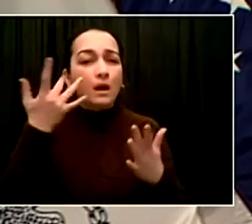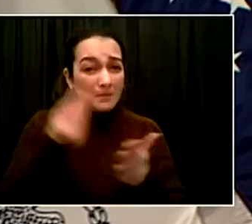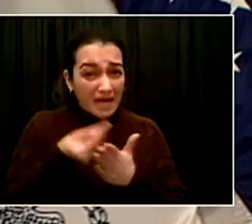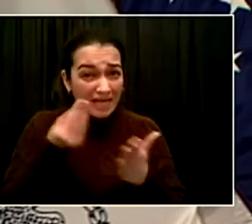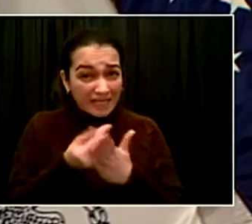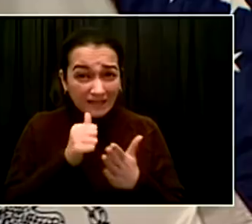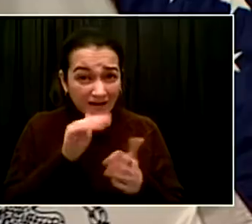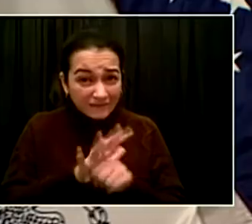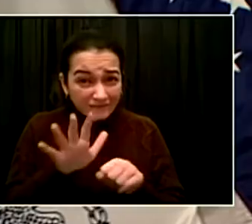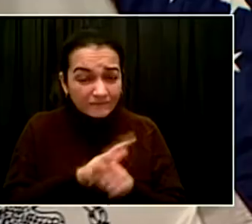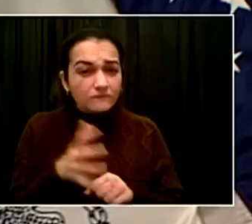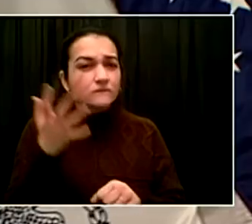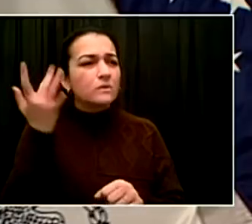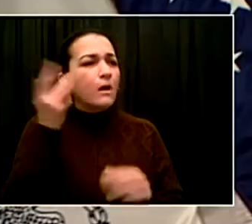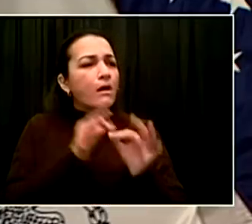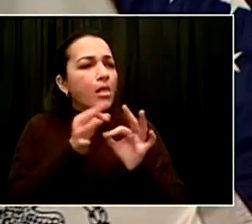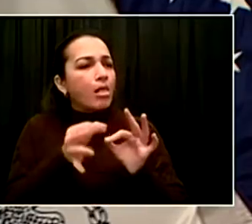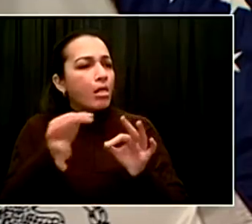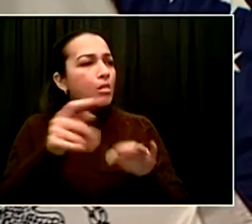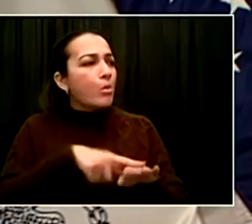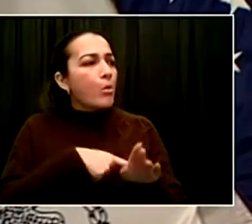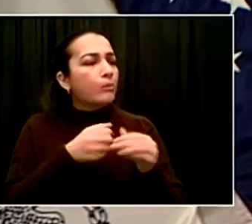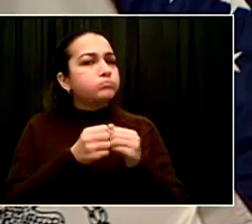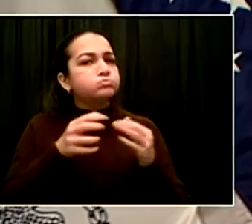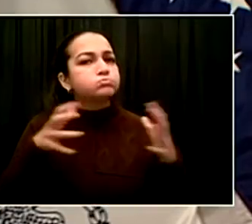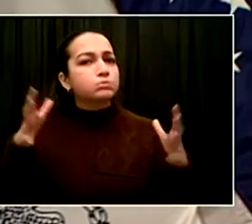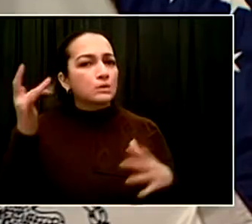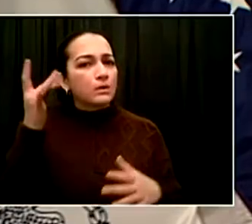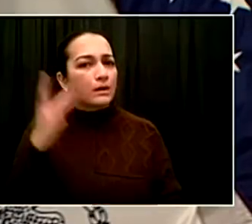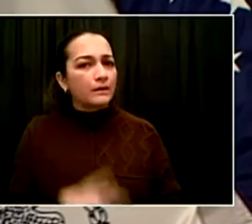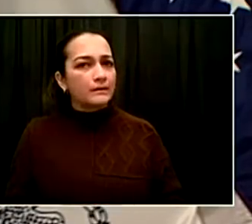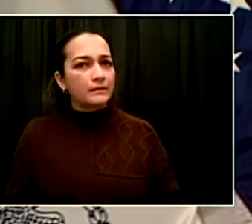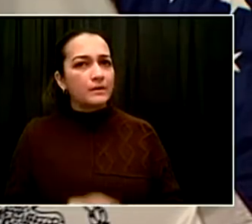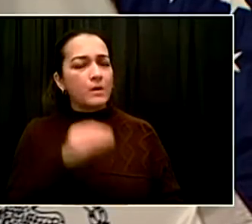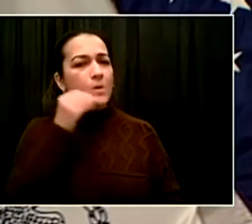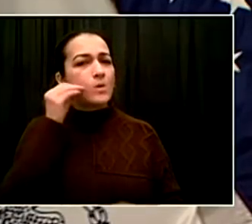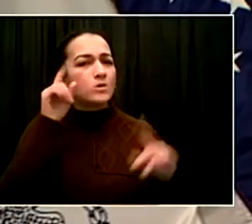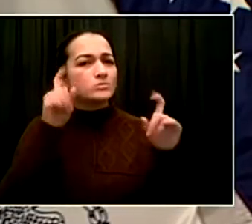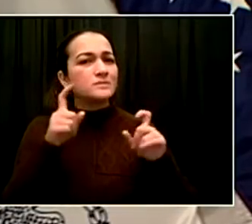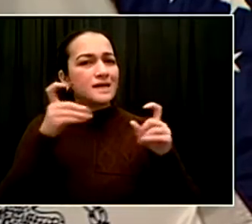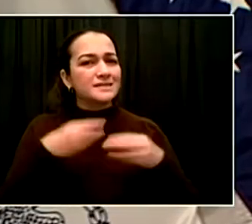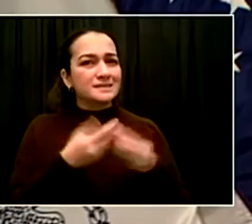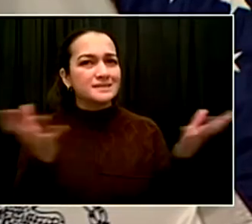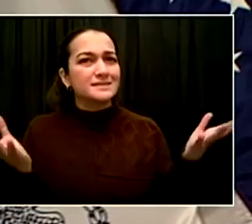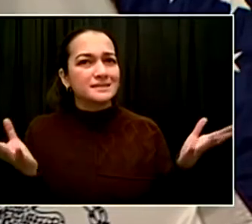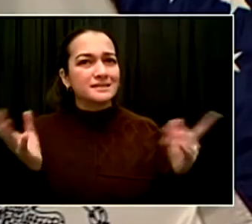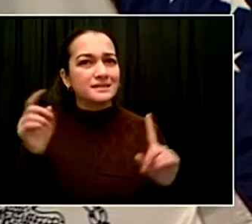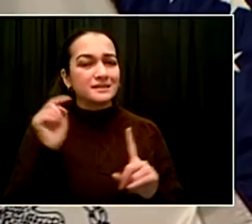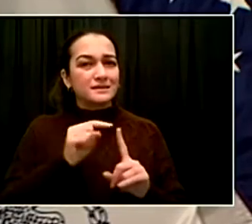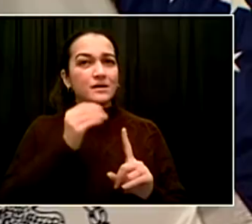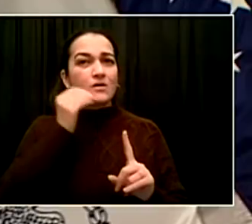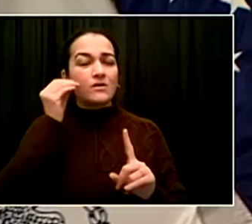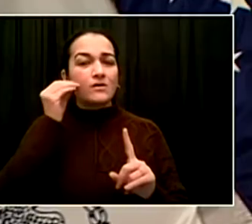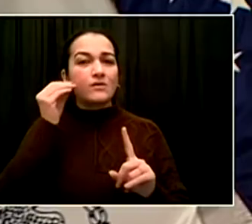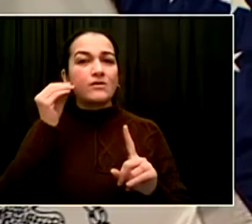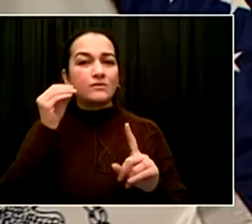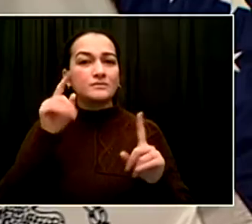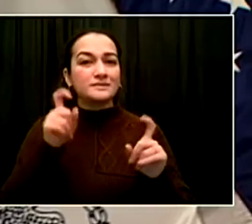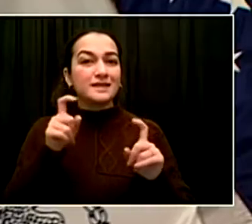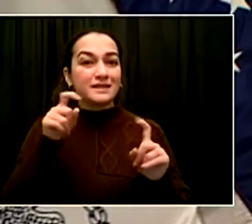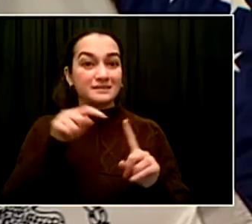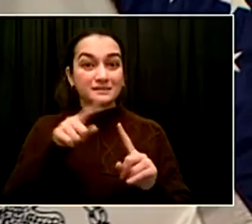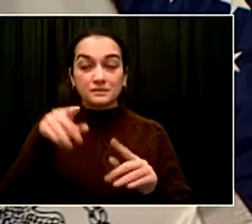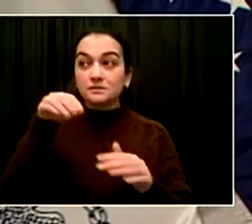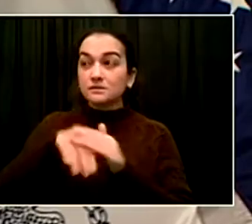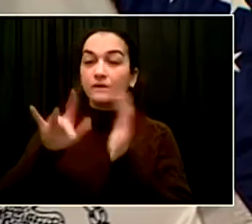UP AND IF YOU COULD ALSO TALK